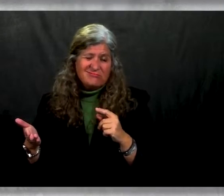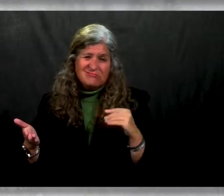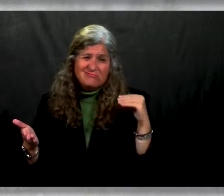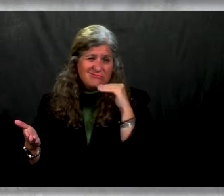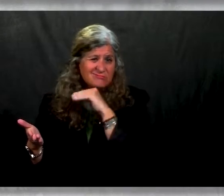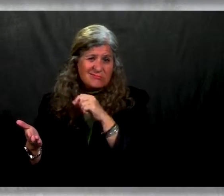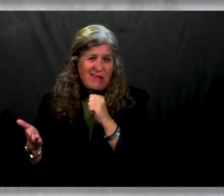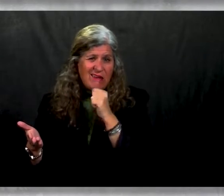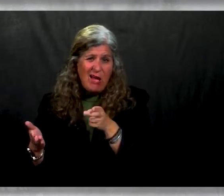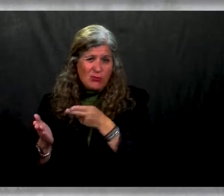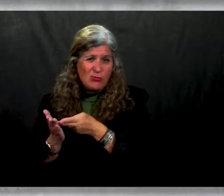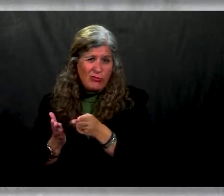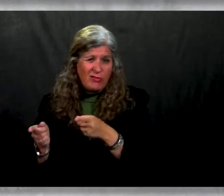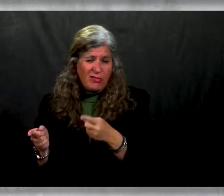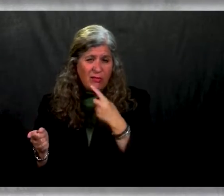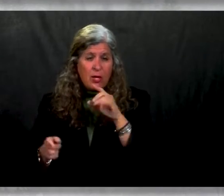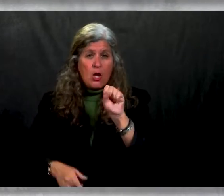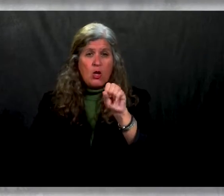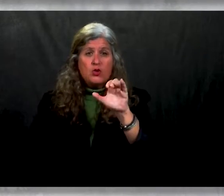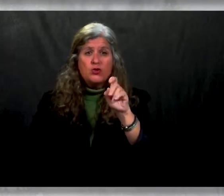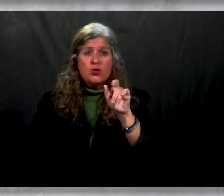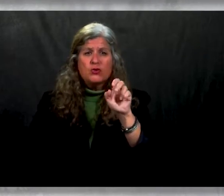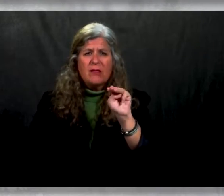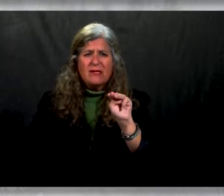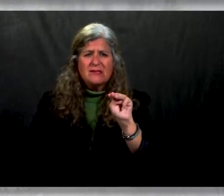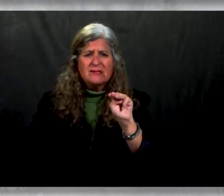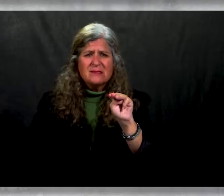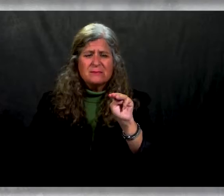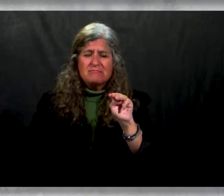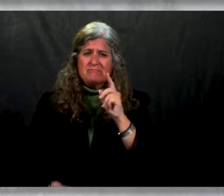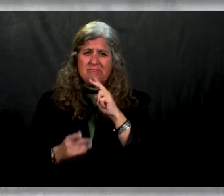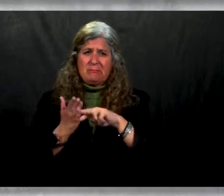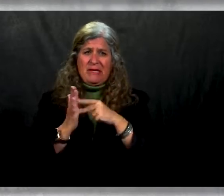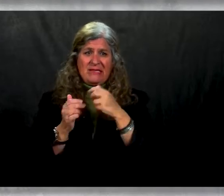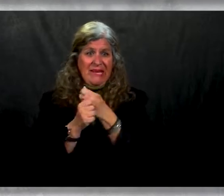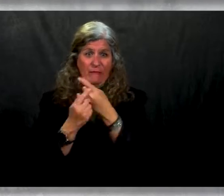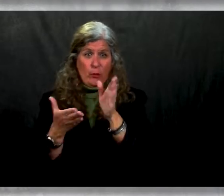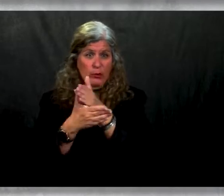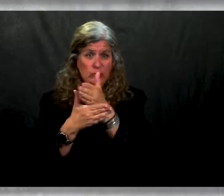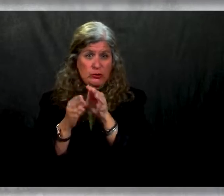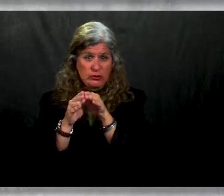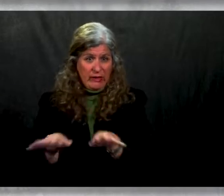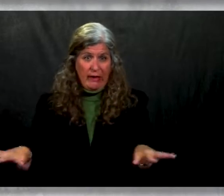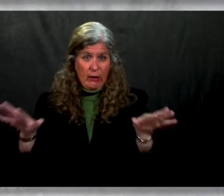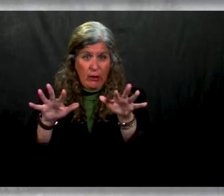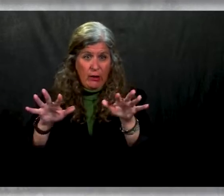Socialist meant everyone should share in a community, but the nation was the most important thing to think of